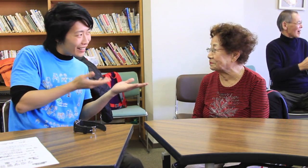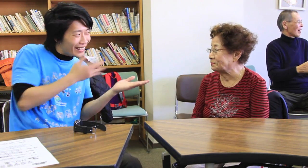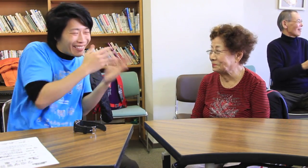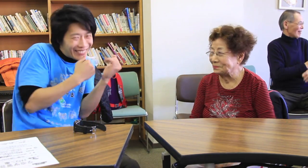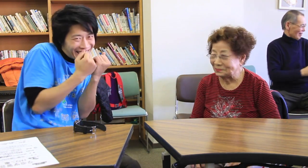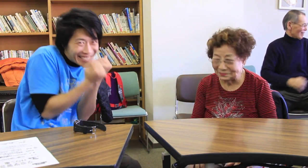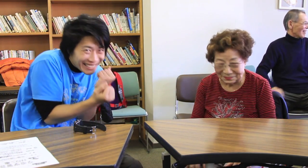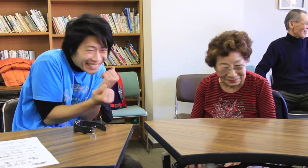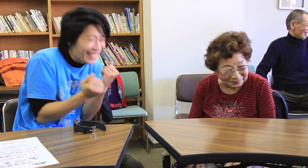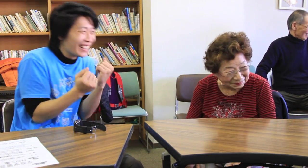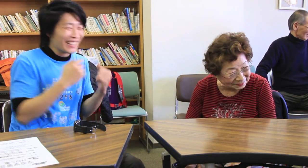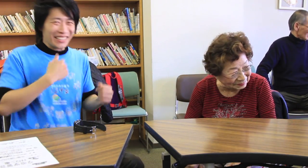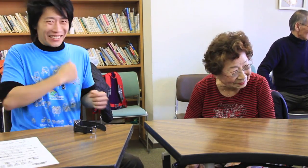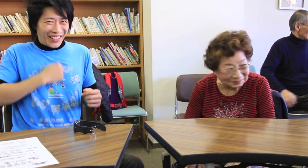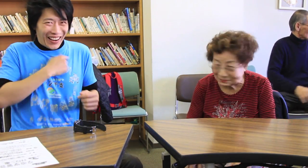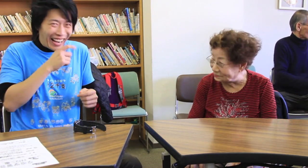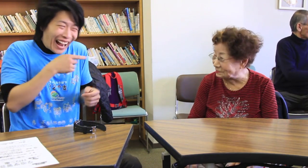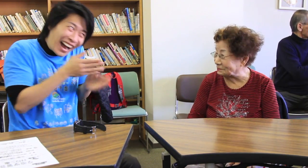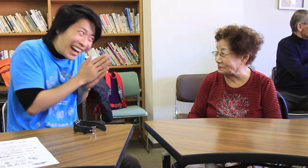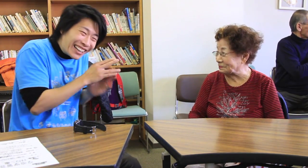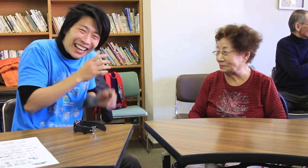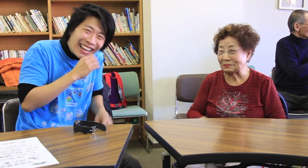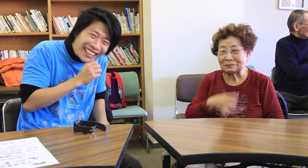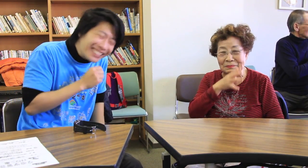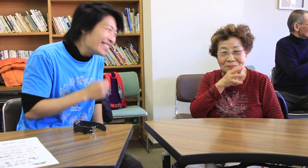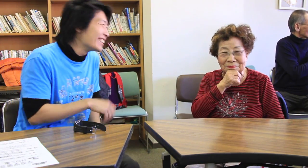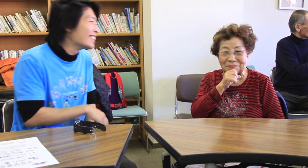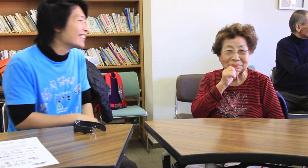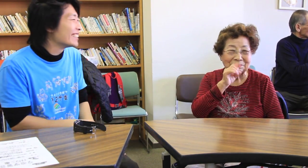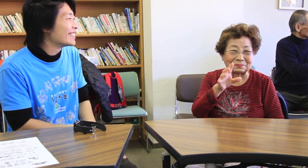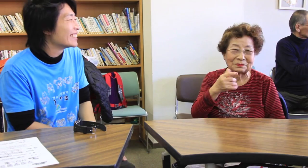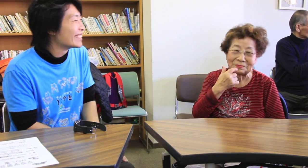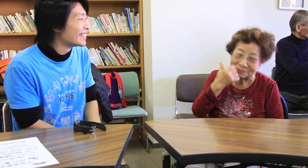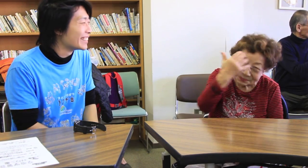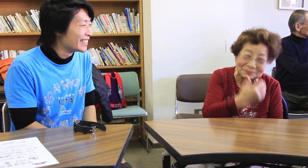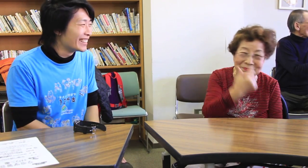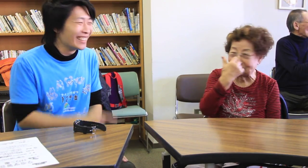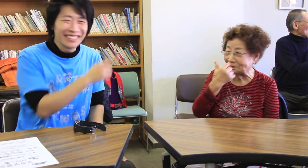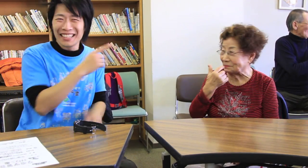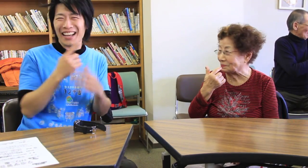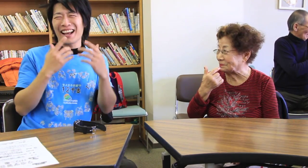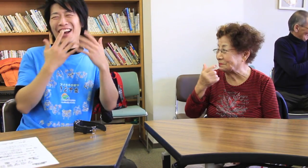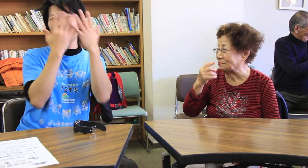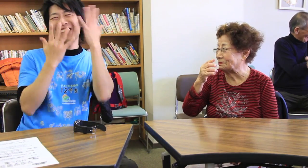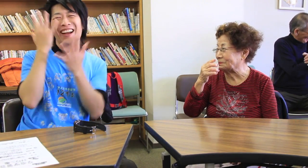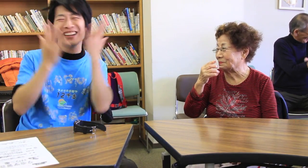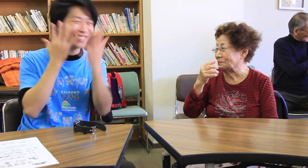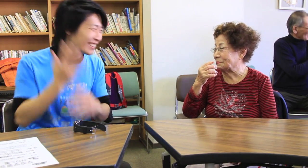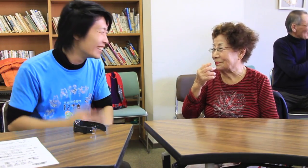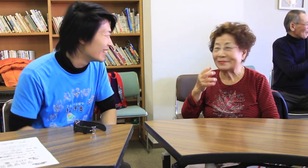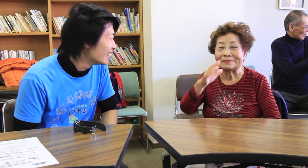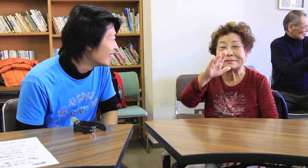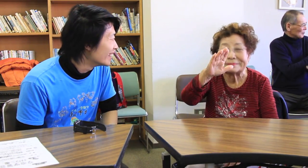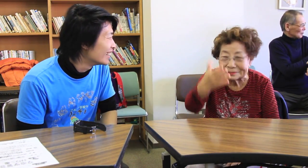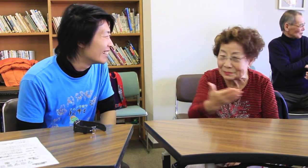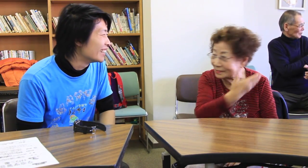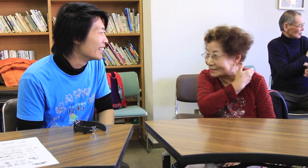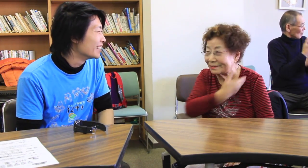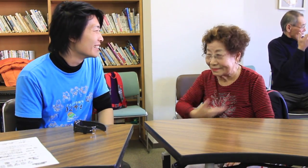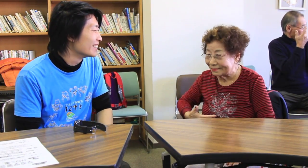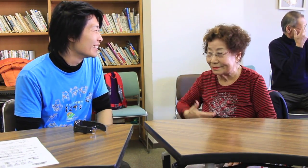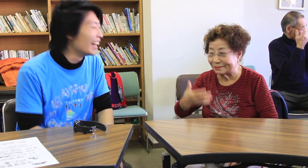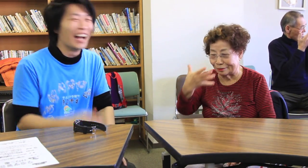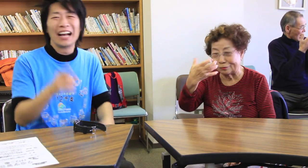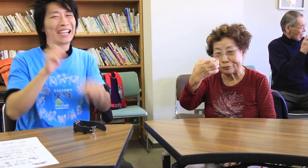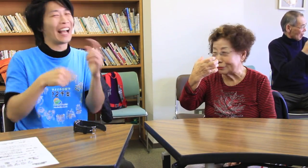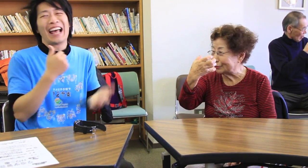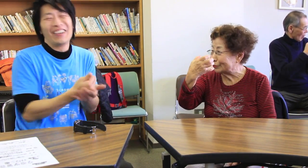Danny: Excuse me, how old are you? Homae-san: I'm so embarrassed to say! But it can't be helped.